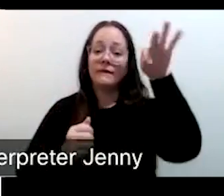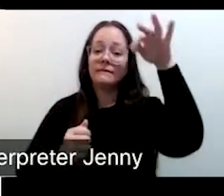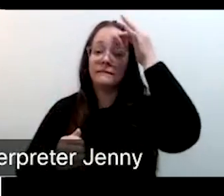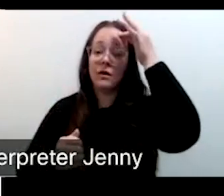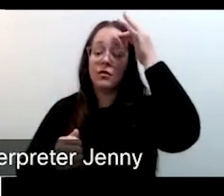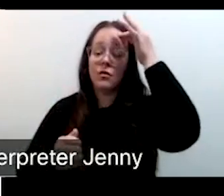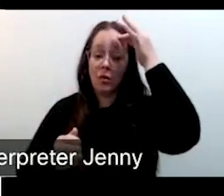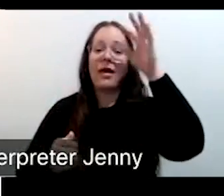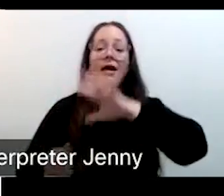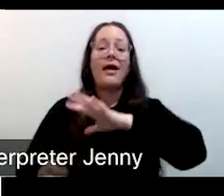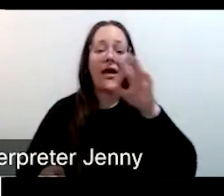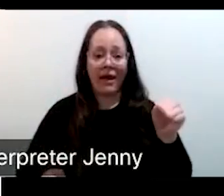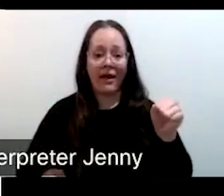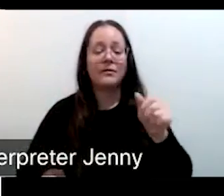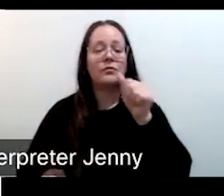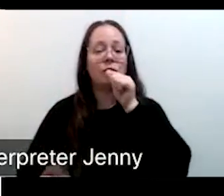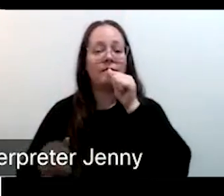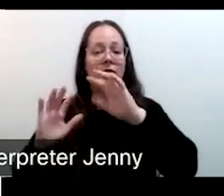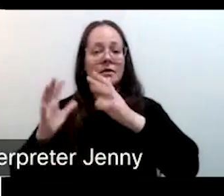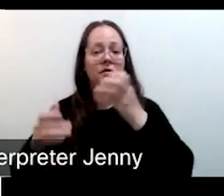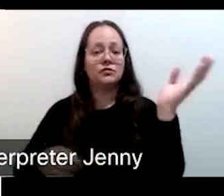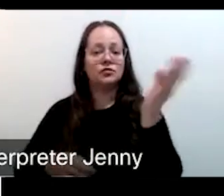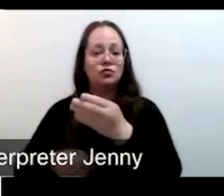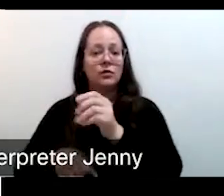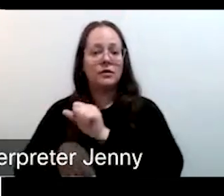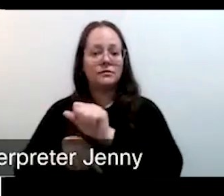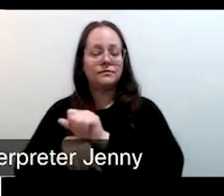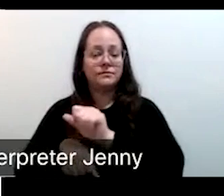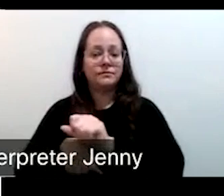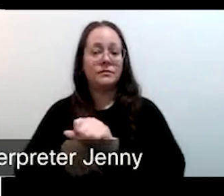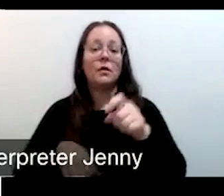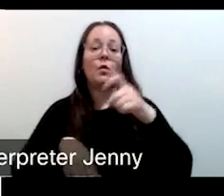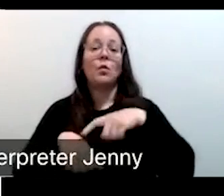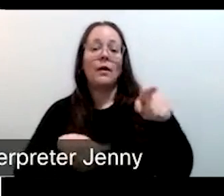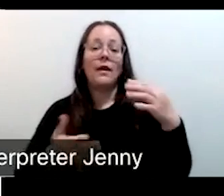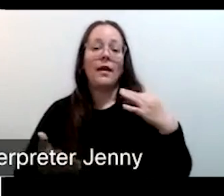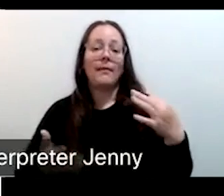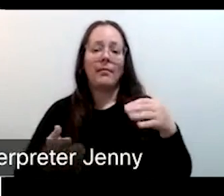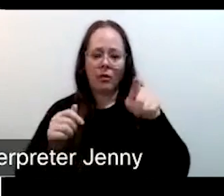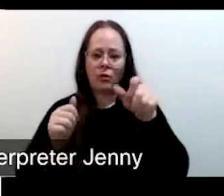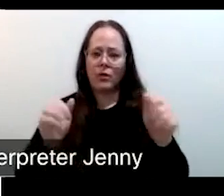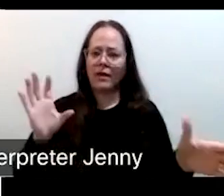Also, when applying, WRP participants can connect with federal employees who advise